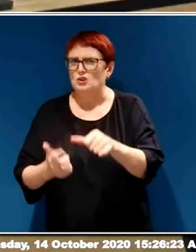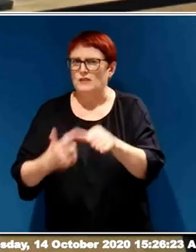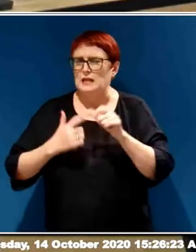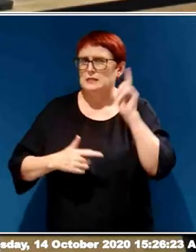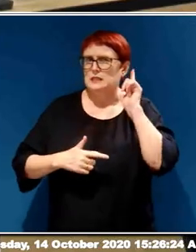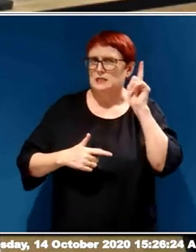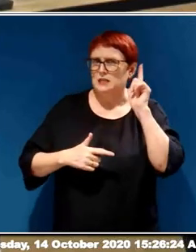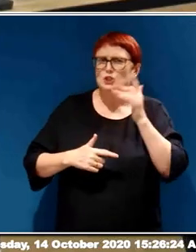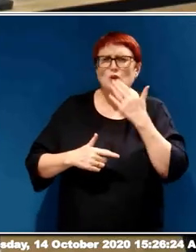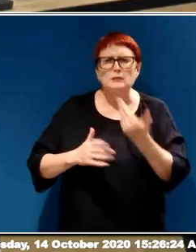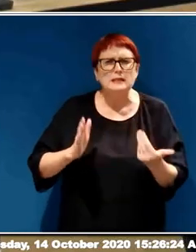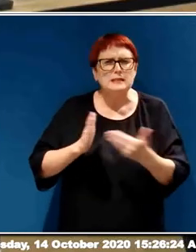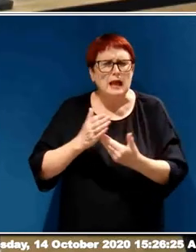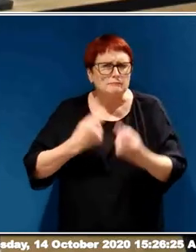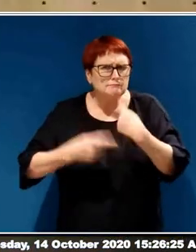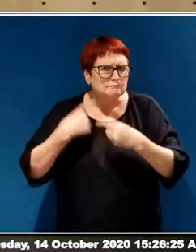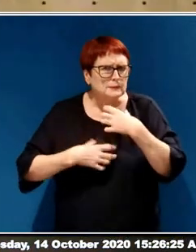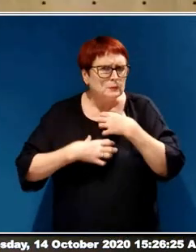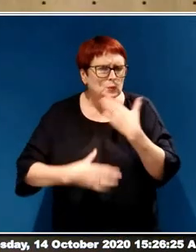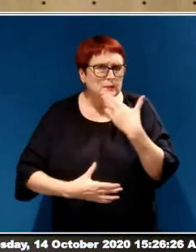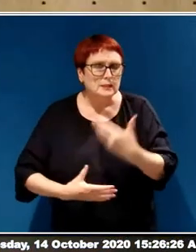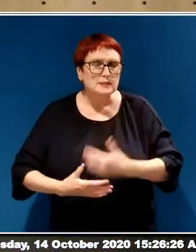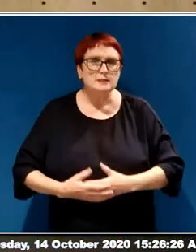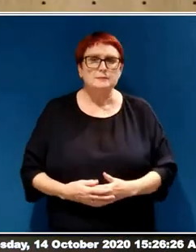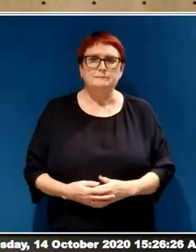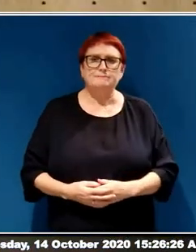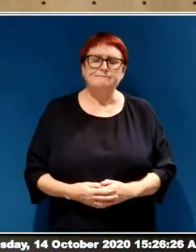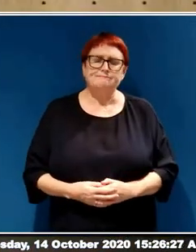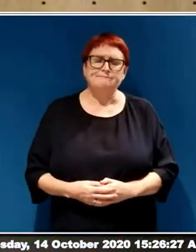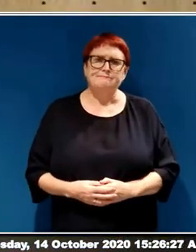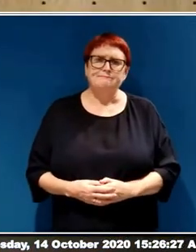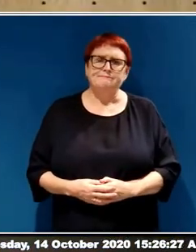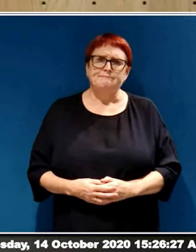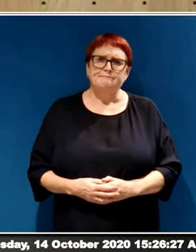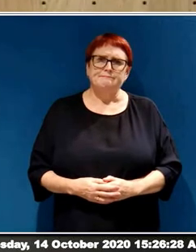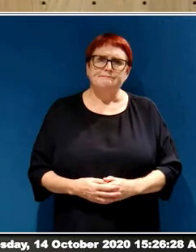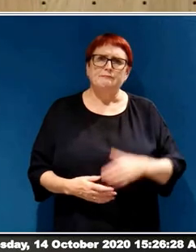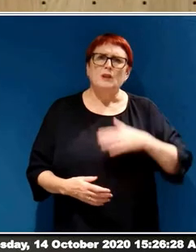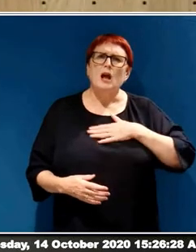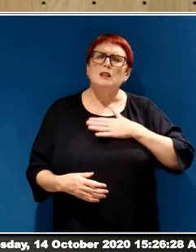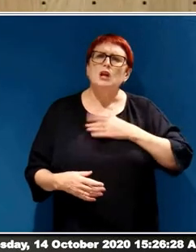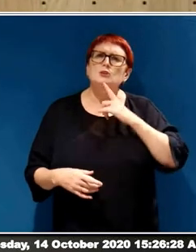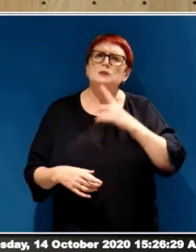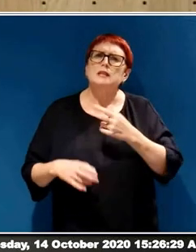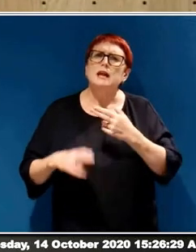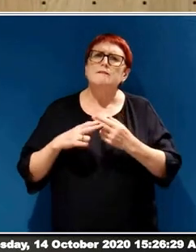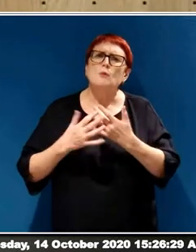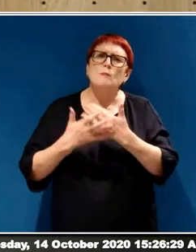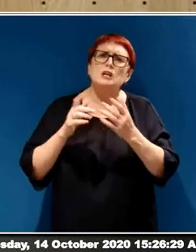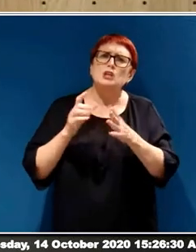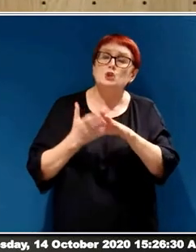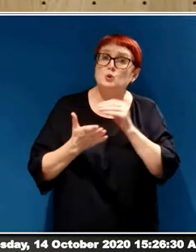I guess the first thing I would like to say is that for many students with disability, the curriculum does not need to be changed.